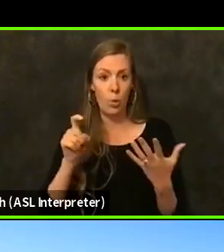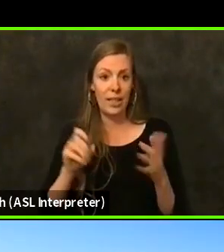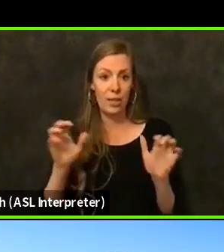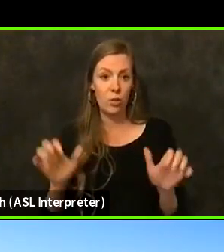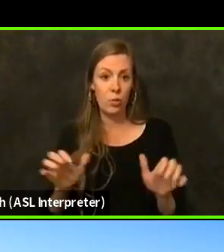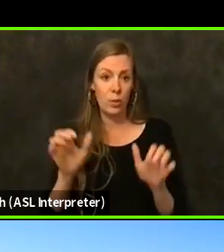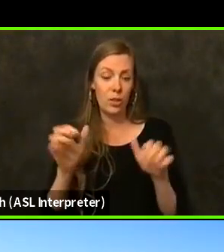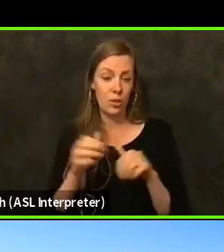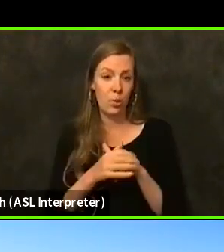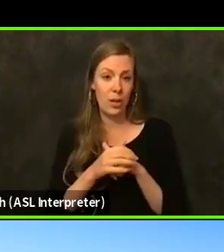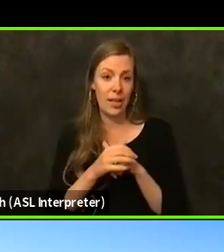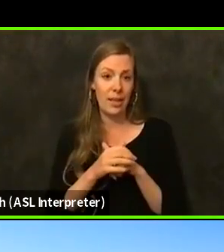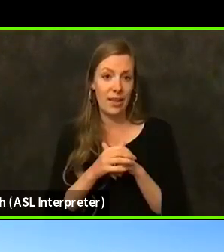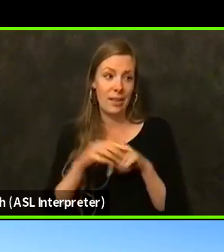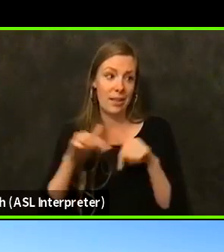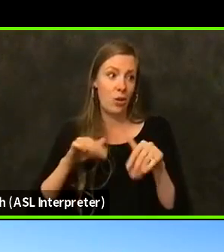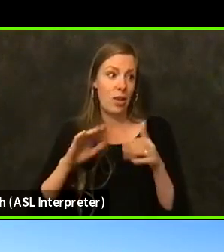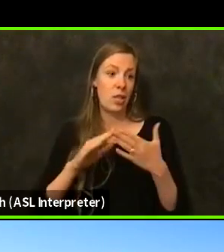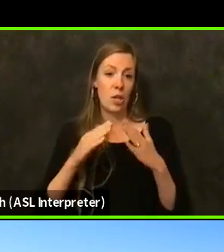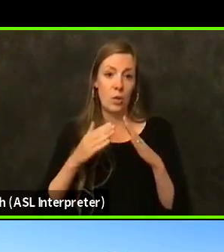county, as a community to move towards the red.